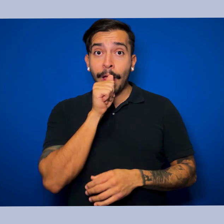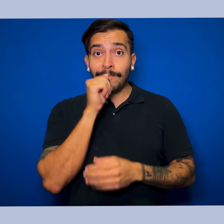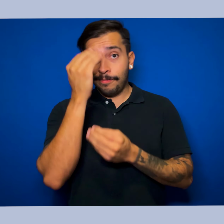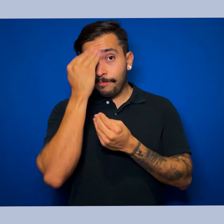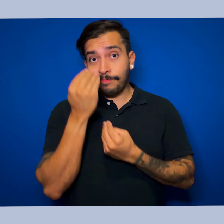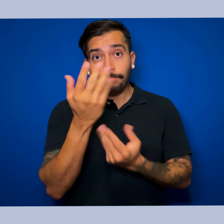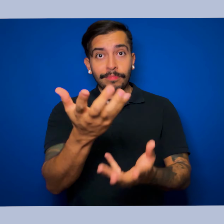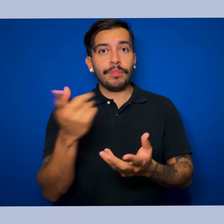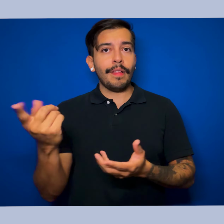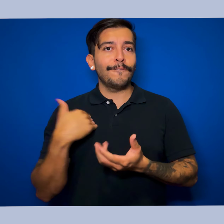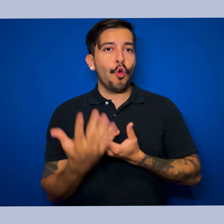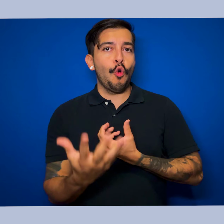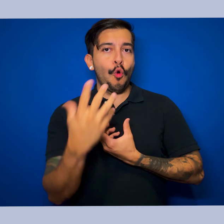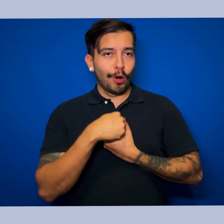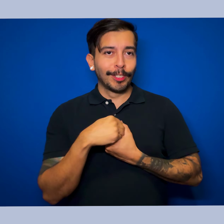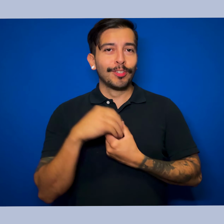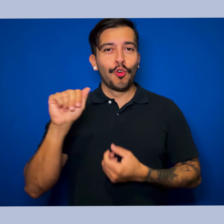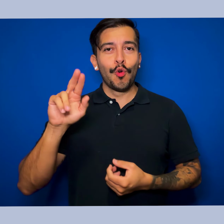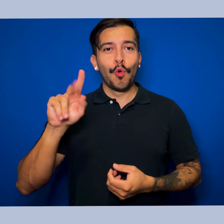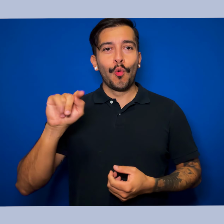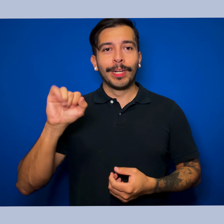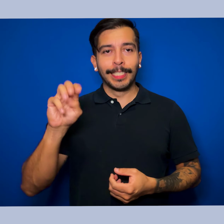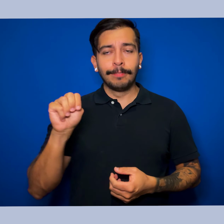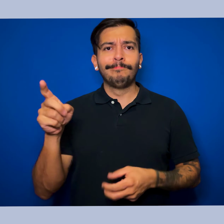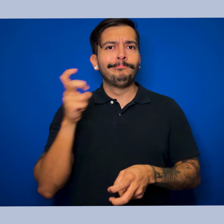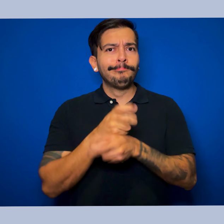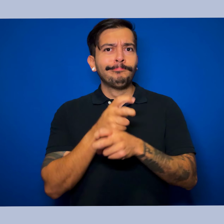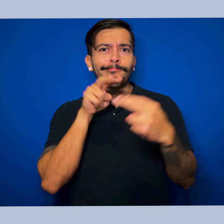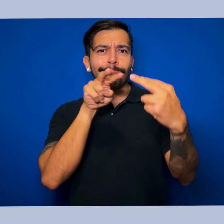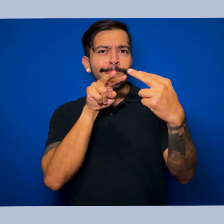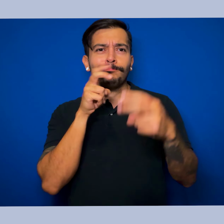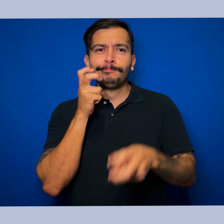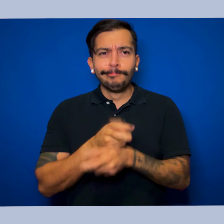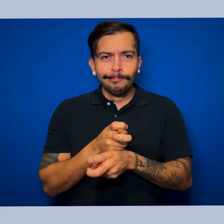disclosed to you that they have autism and have difficulty making eye contact.